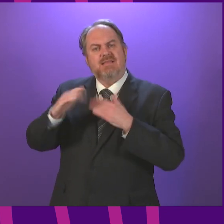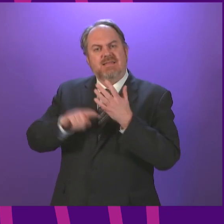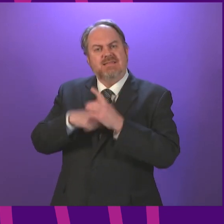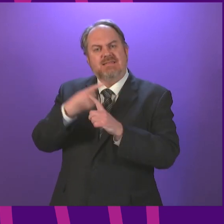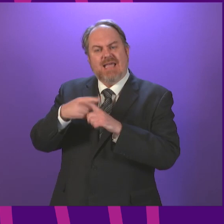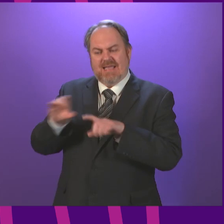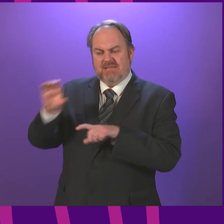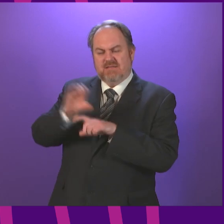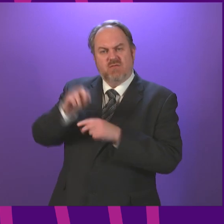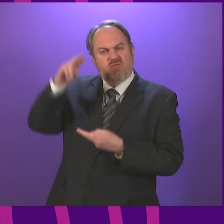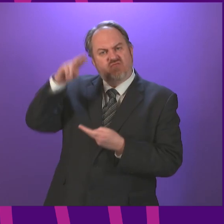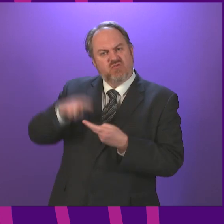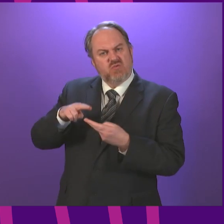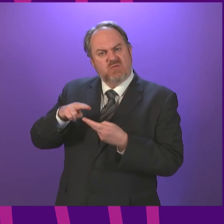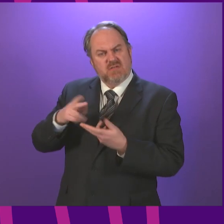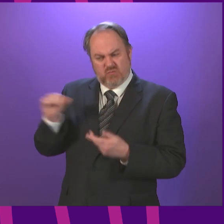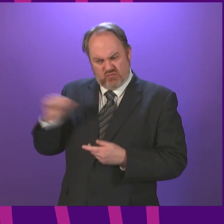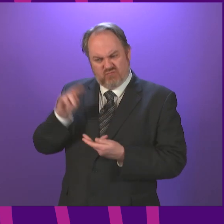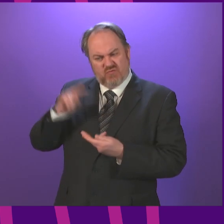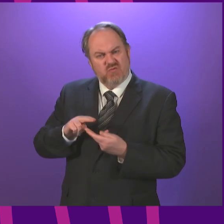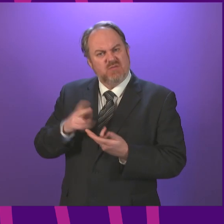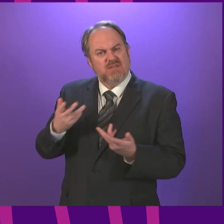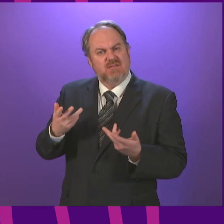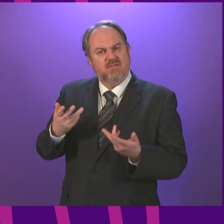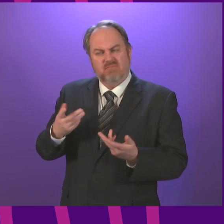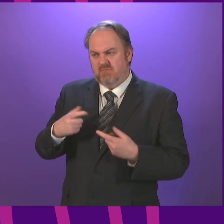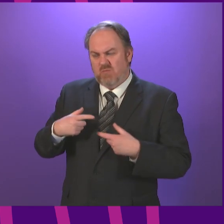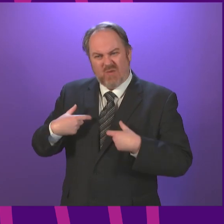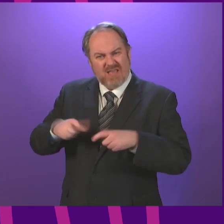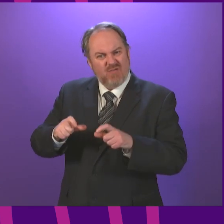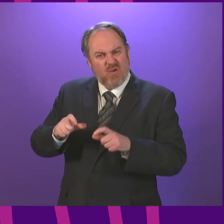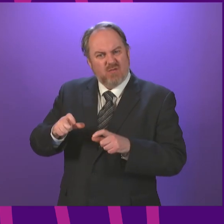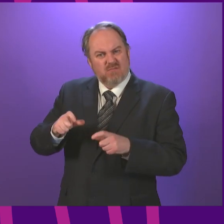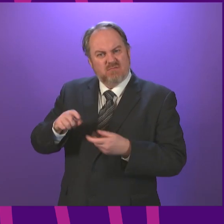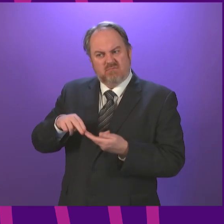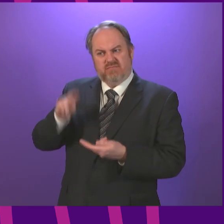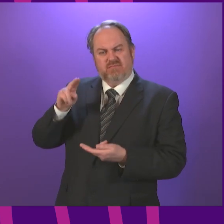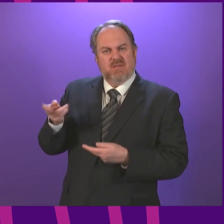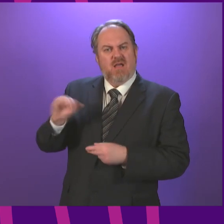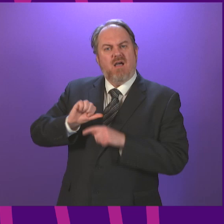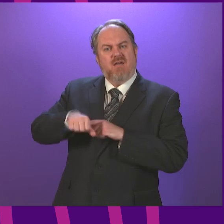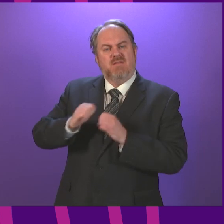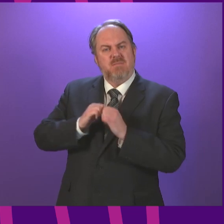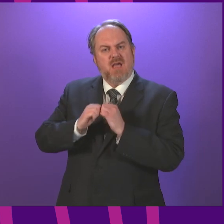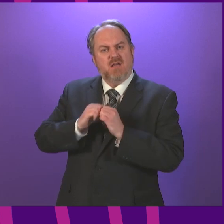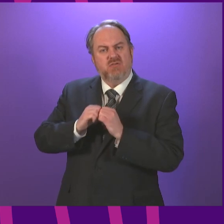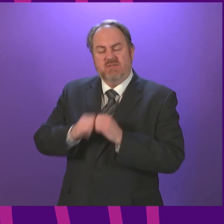The First Minister (Nicola Sturgeon): The Scottish Government was clear from the outset that the measure was temporary. It was intended to support the housing market